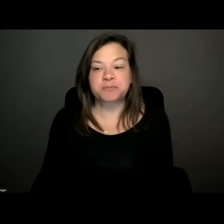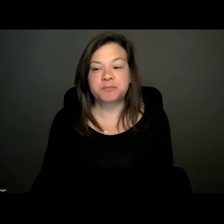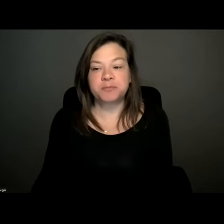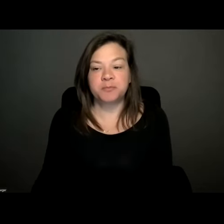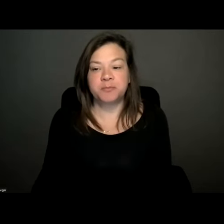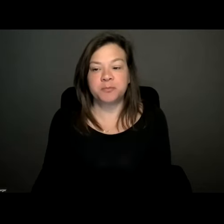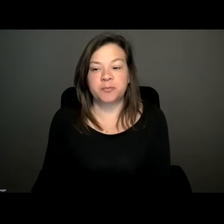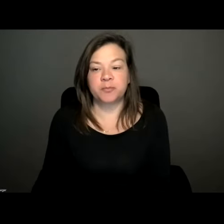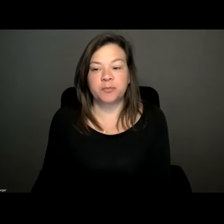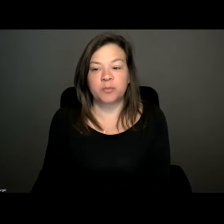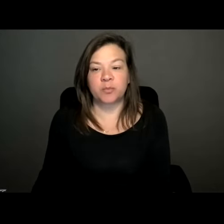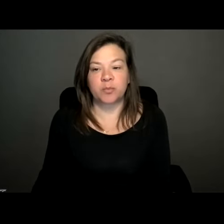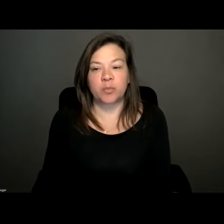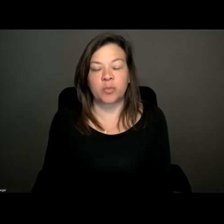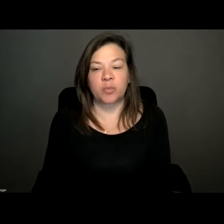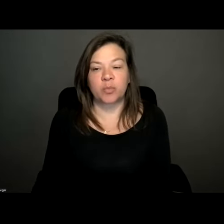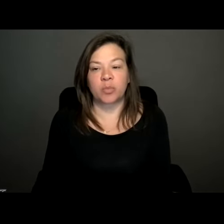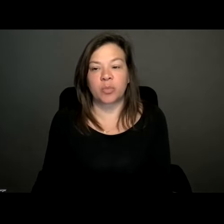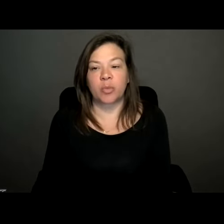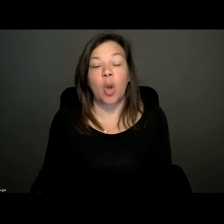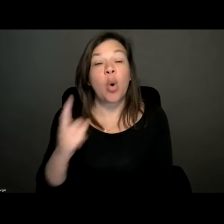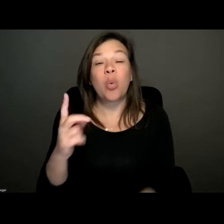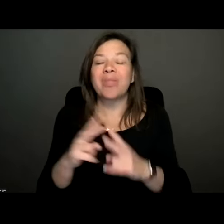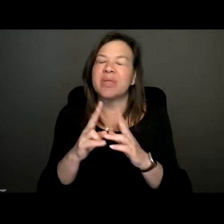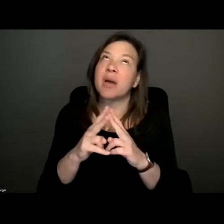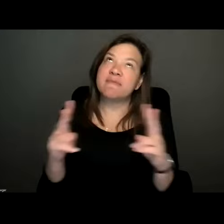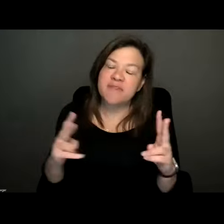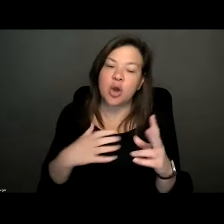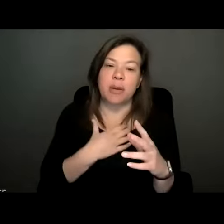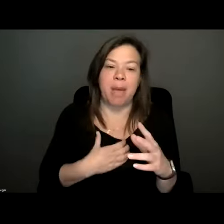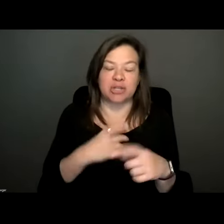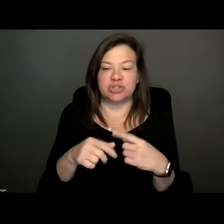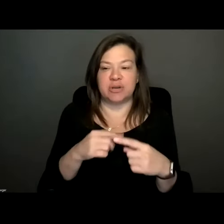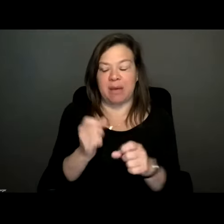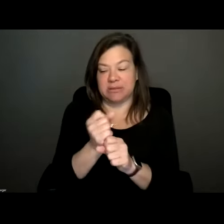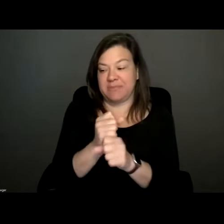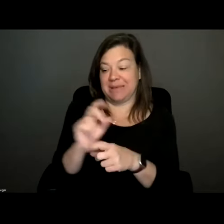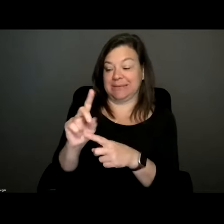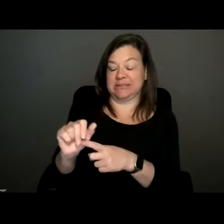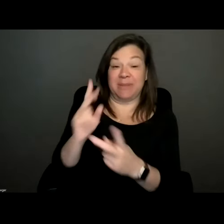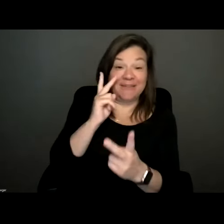One of the things that I'm really passionate about too is making disability both visible and invisible,